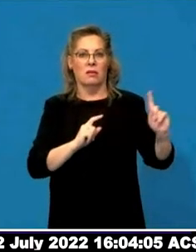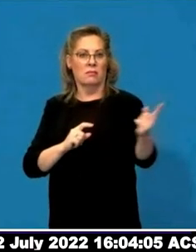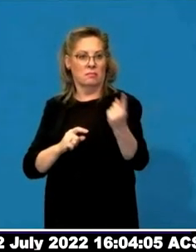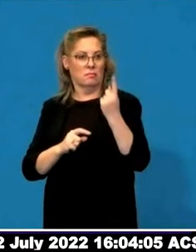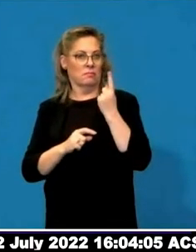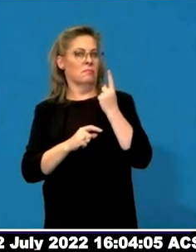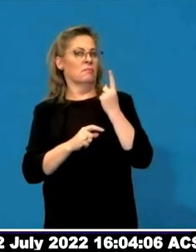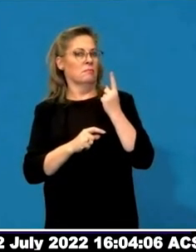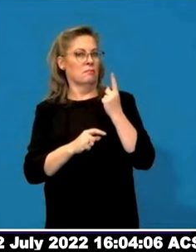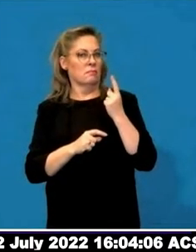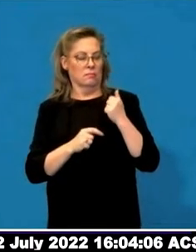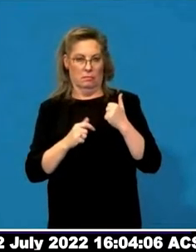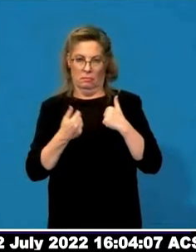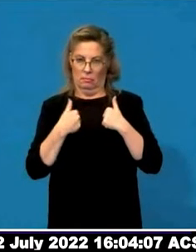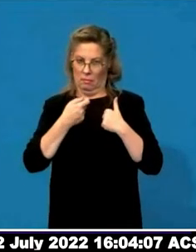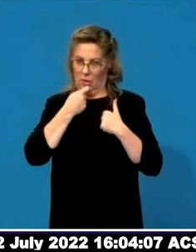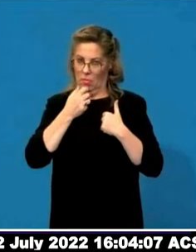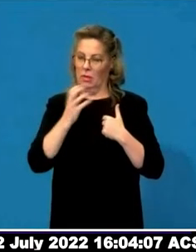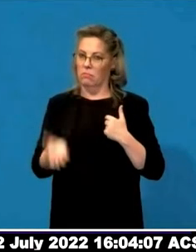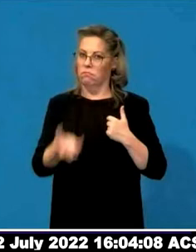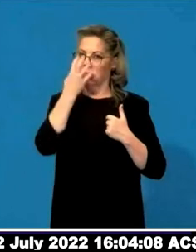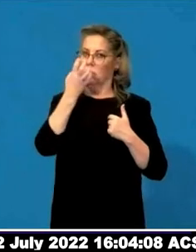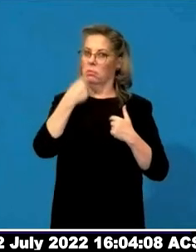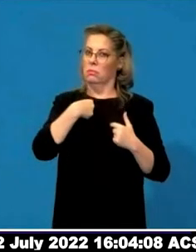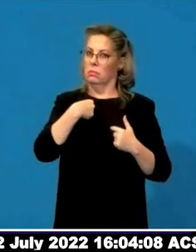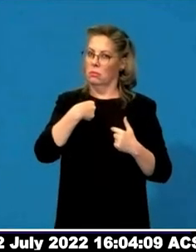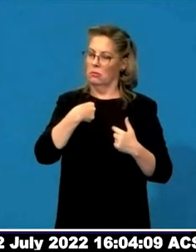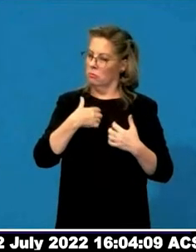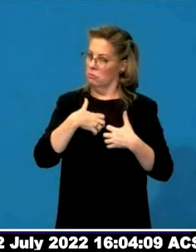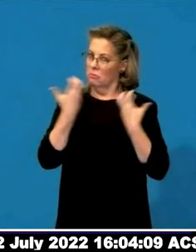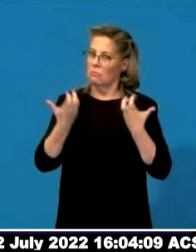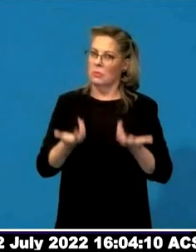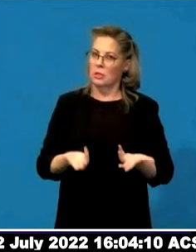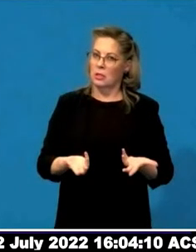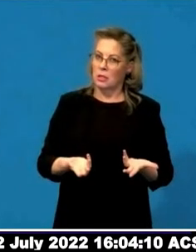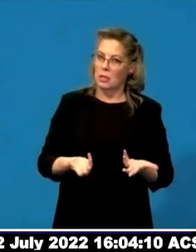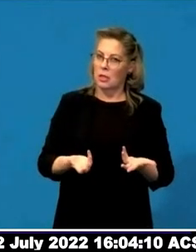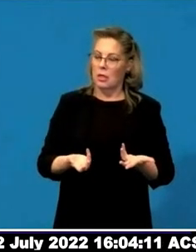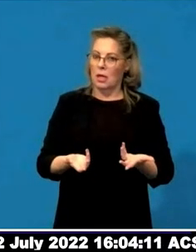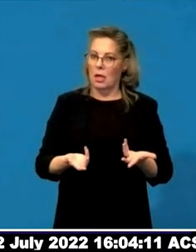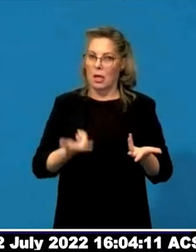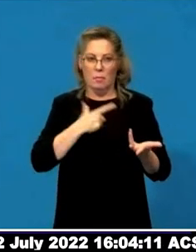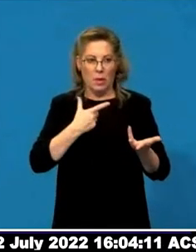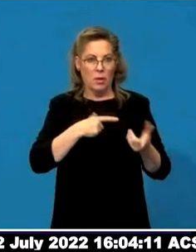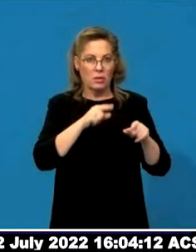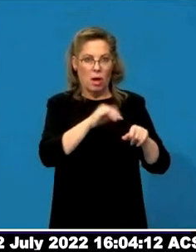Then I was really angry with my - yeah, because Boyzie that type of person